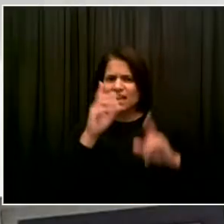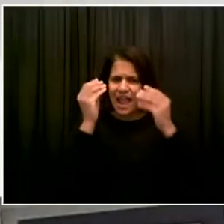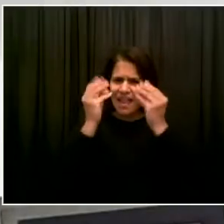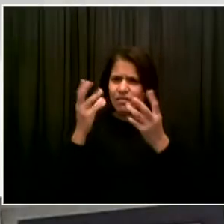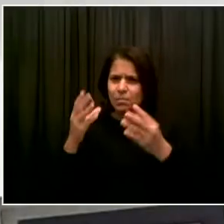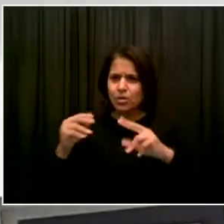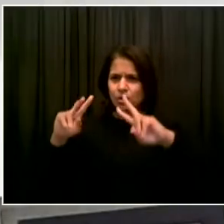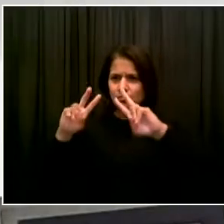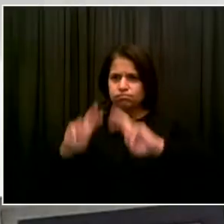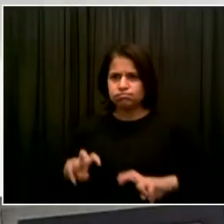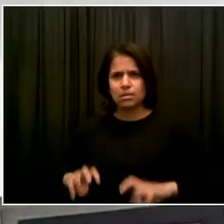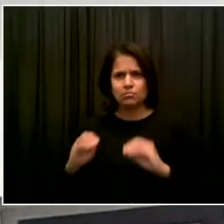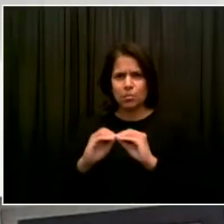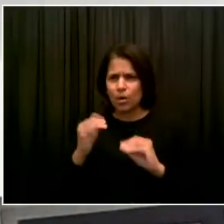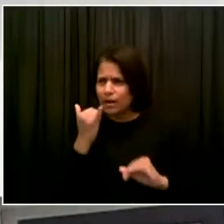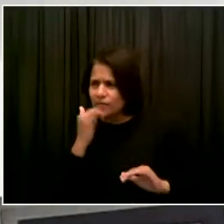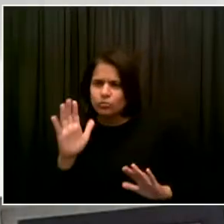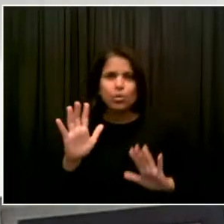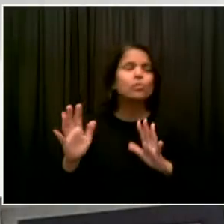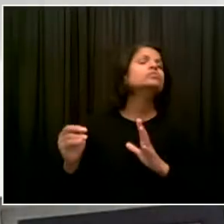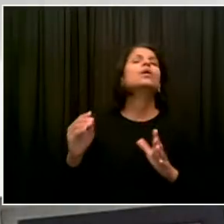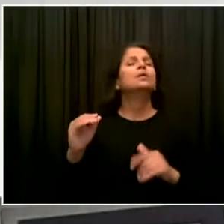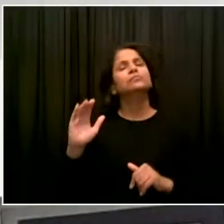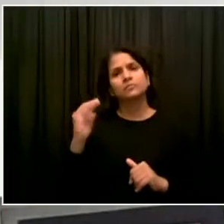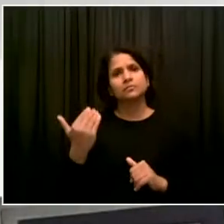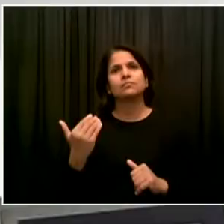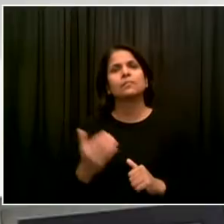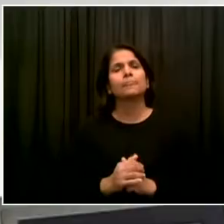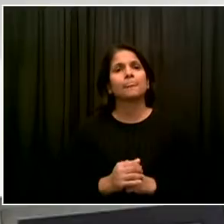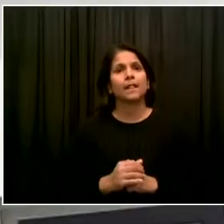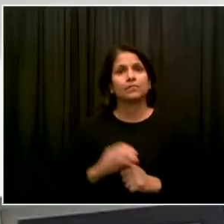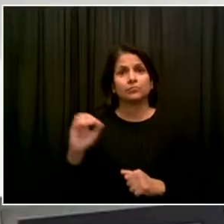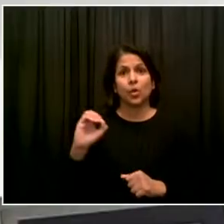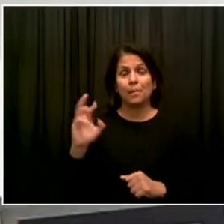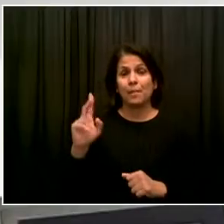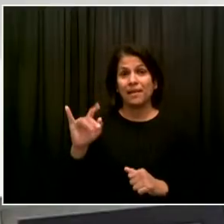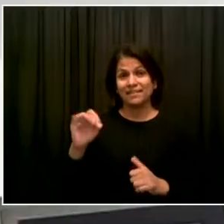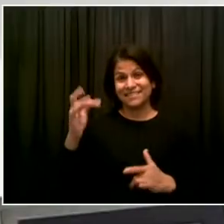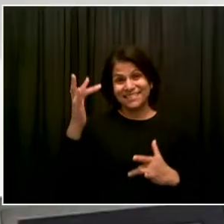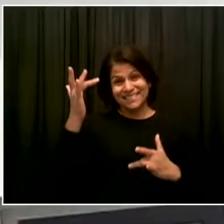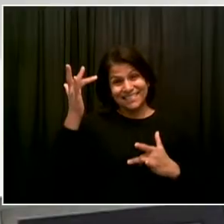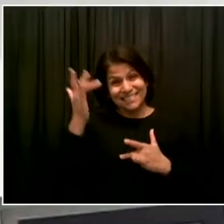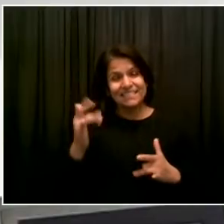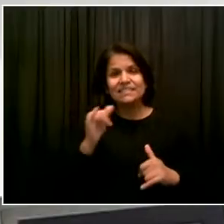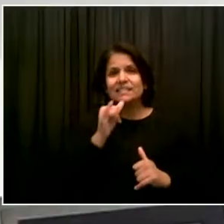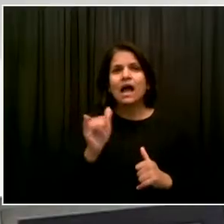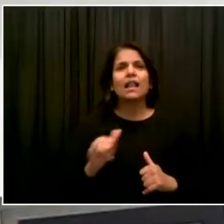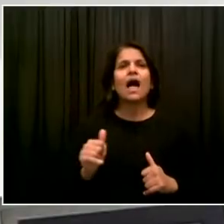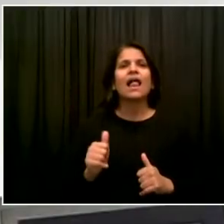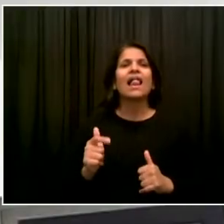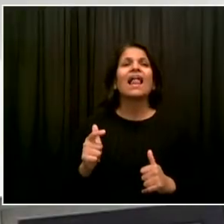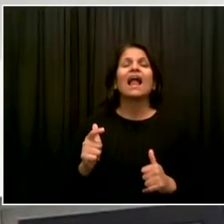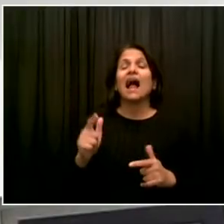WE ARE CONSTANT LOOKING AT DATA AND AT THIS MOMENT IT LOOKS